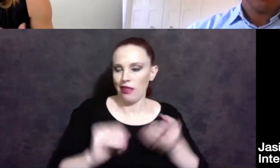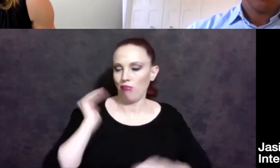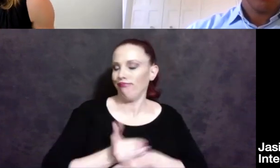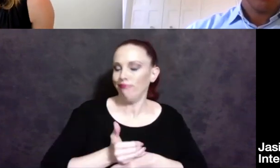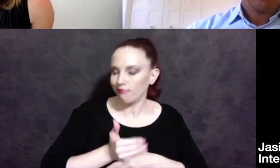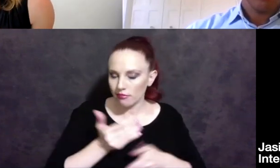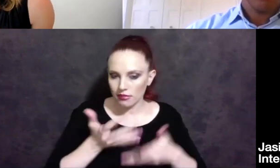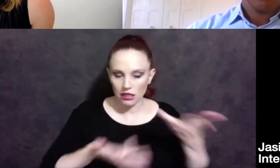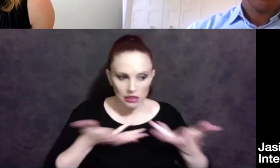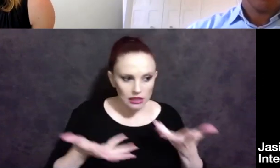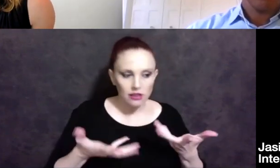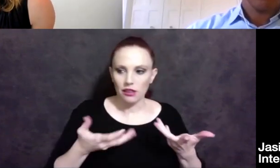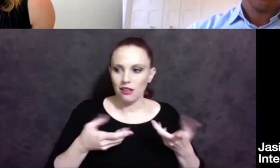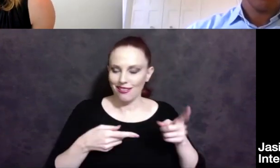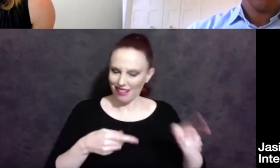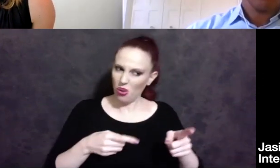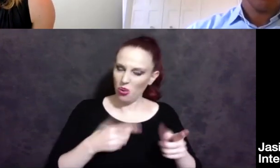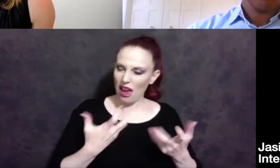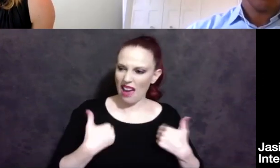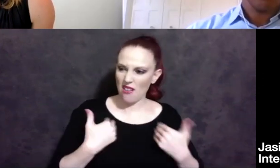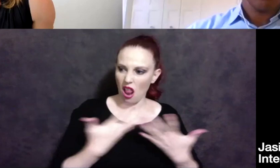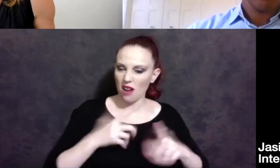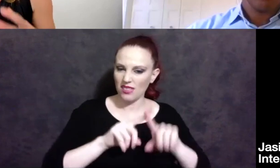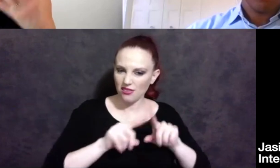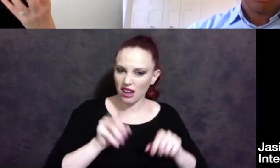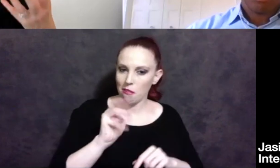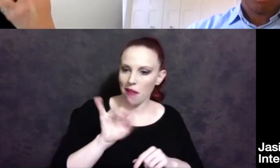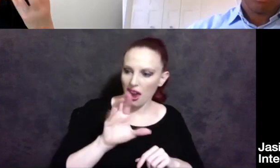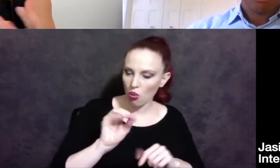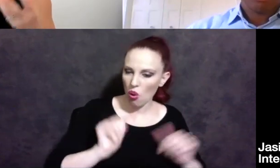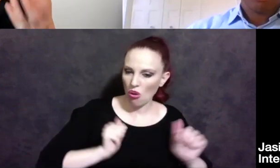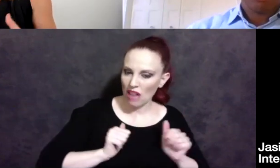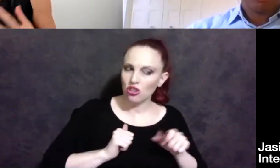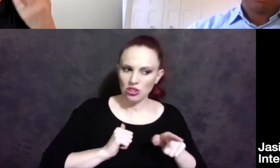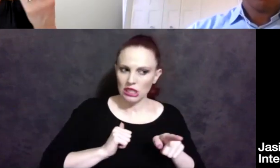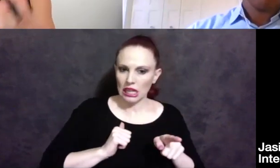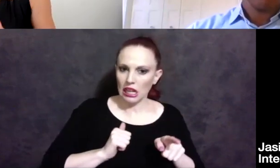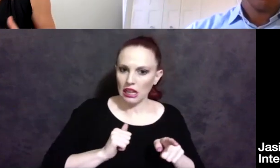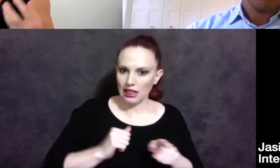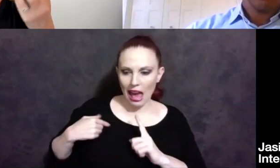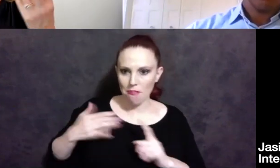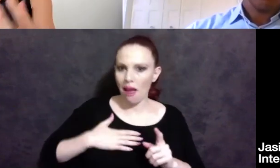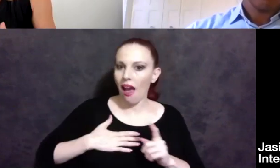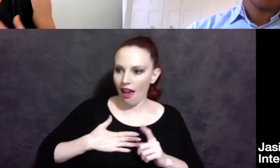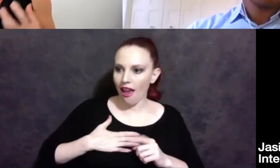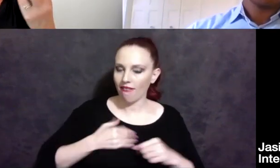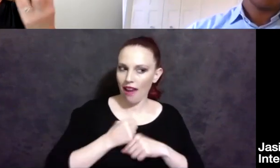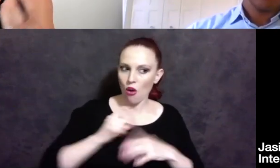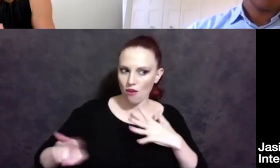ways from different microaggressions, it just it brings back that fight or flight response